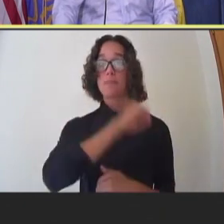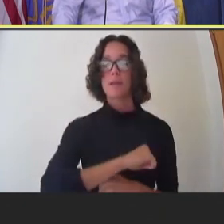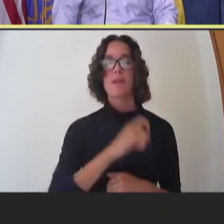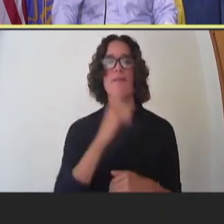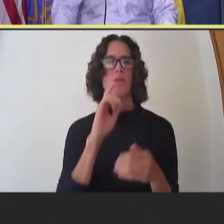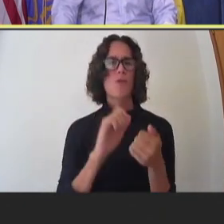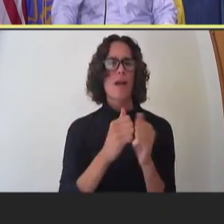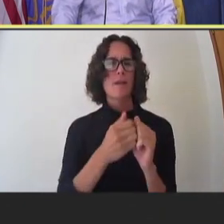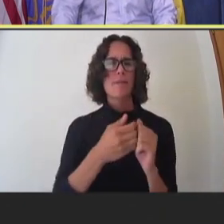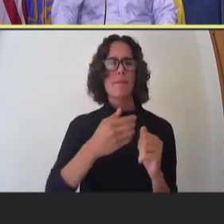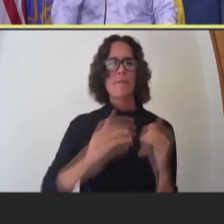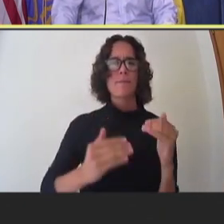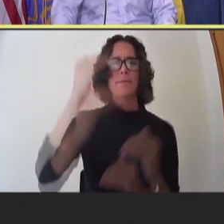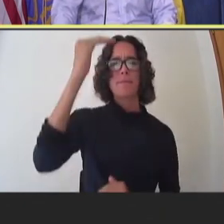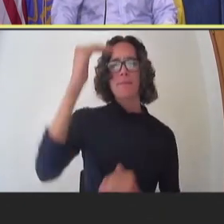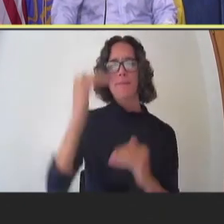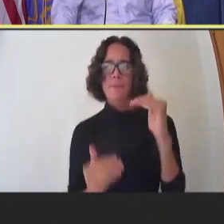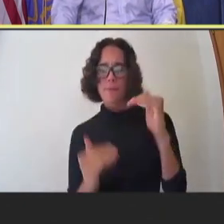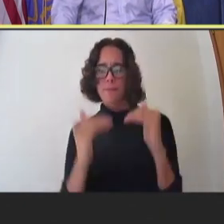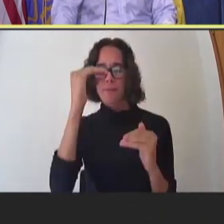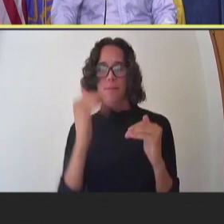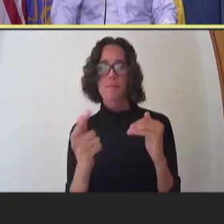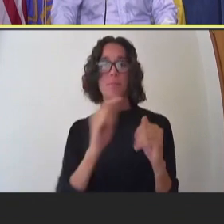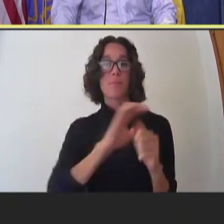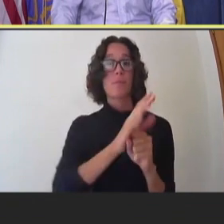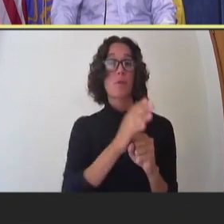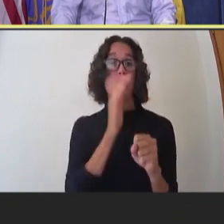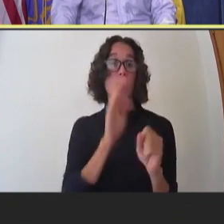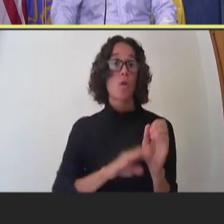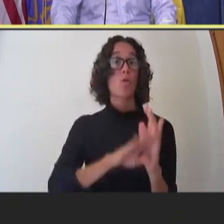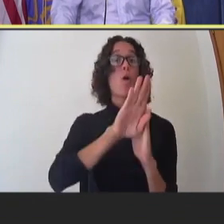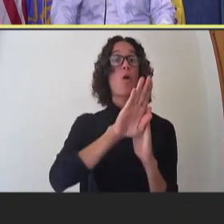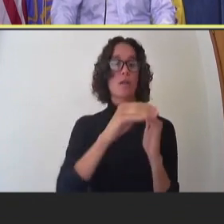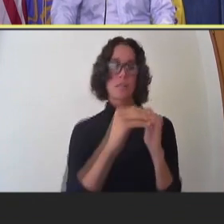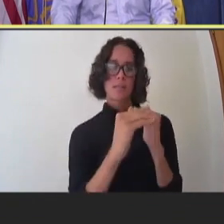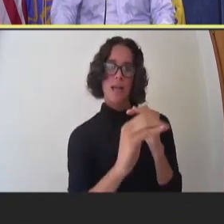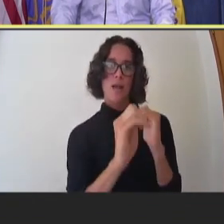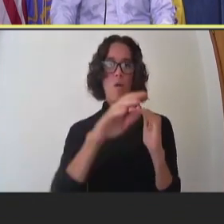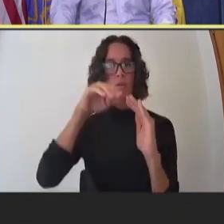influenza were growing, remaining the same, or decreasing in terms of transmission. These are